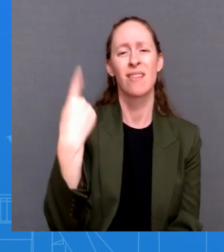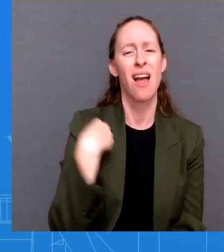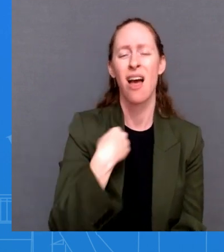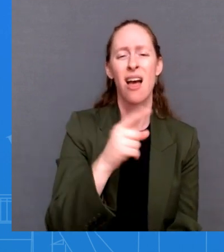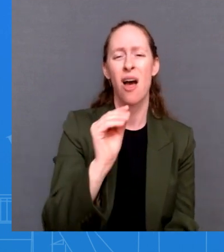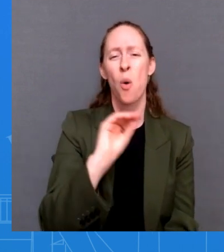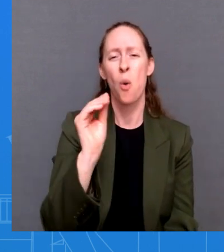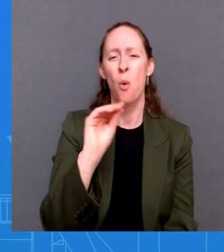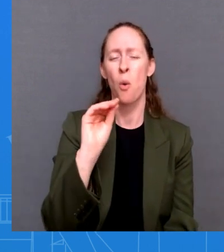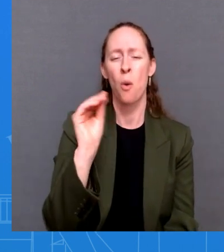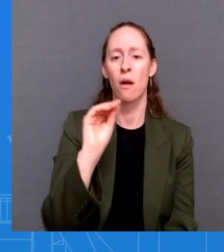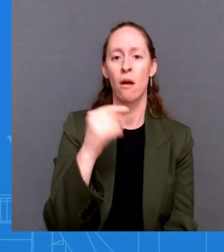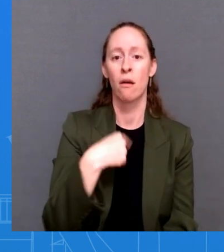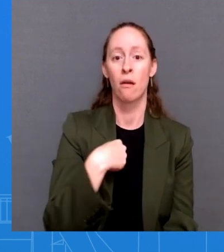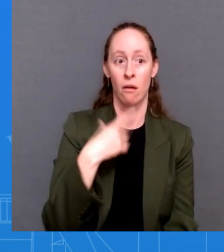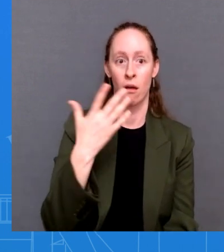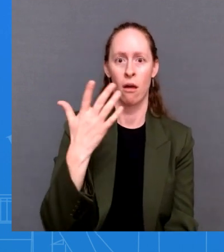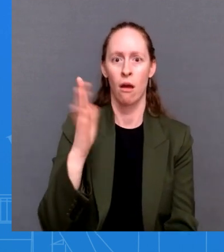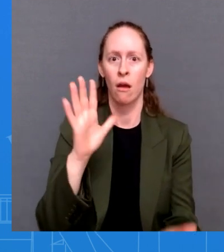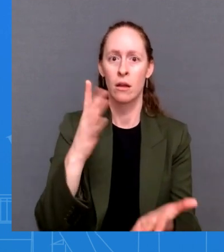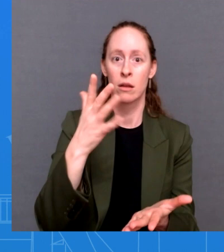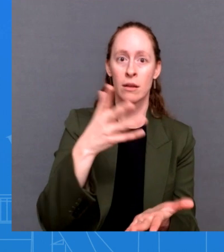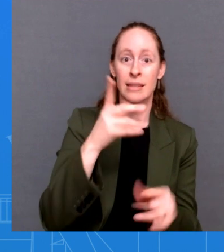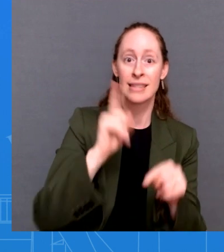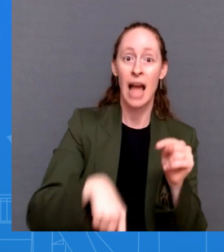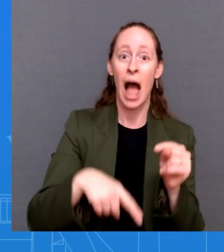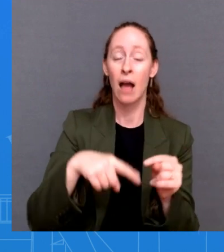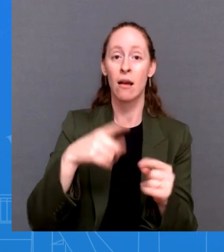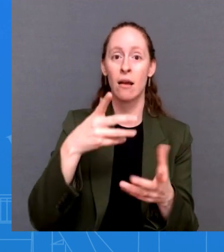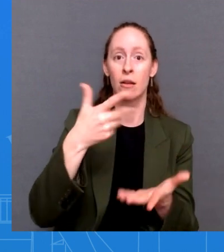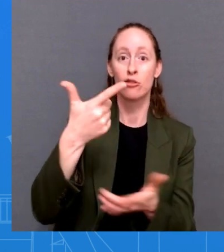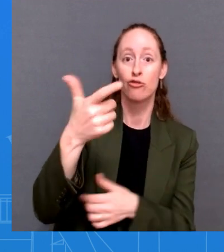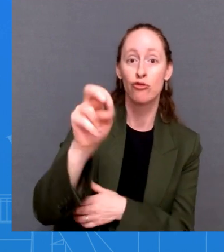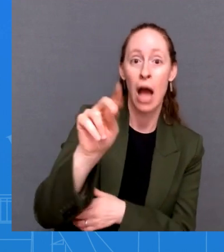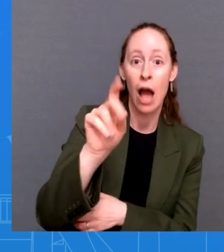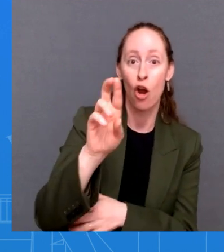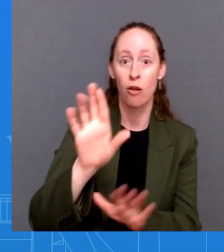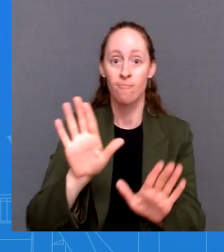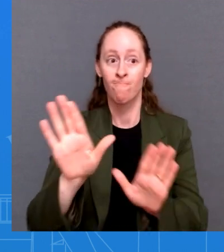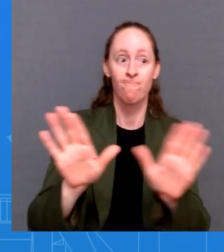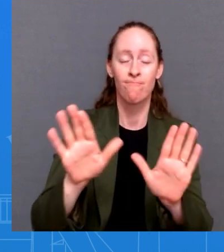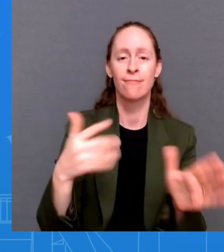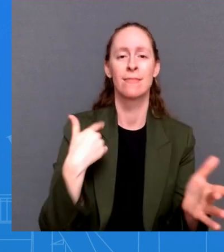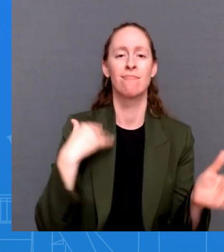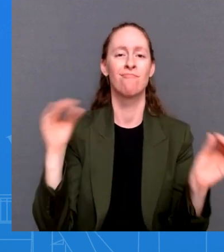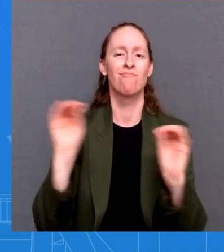about 47 percent of administered vaccines. Those who are Hispanic represent about 22 percent,